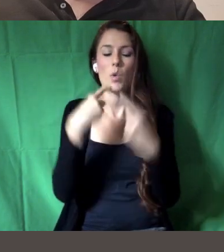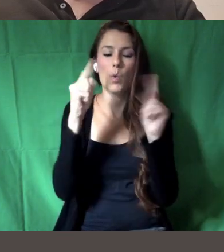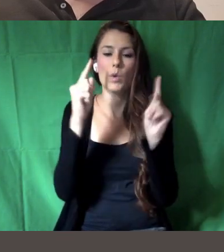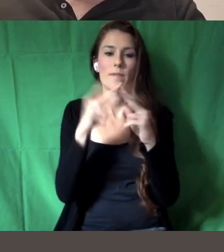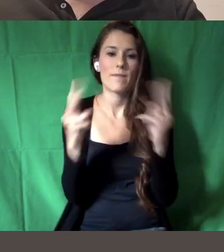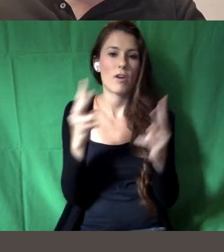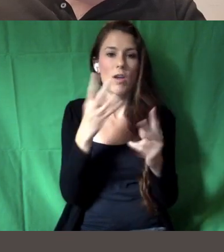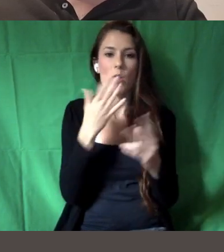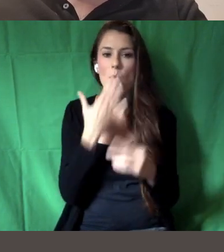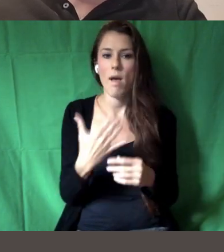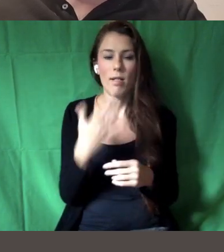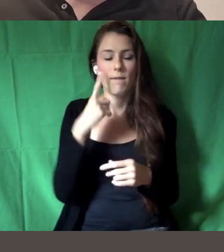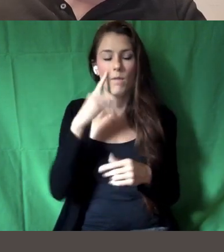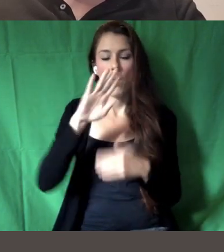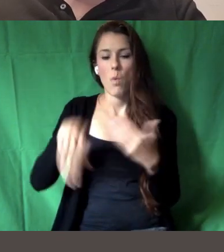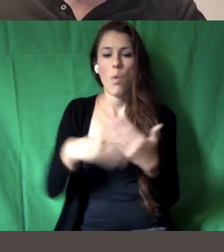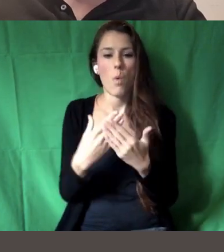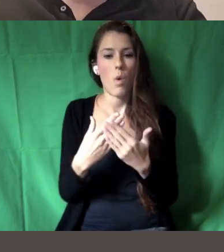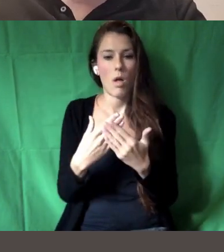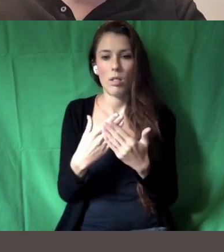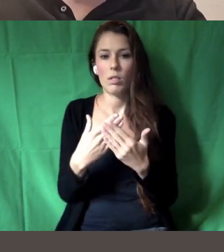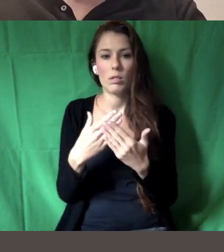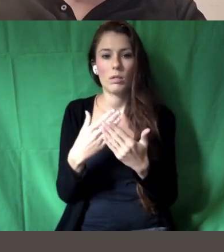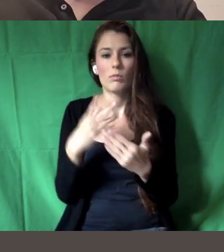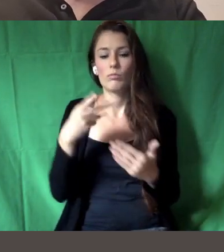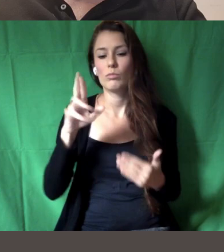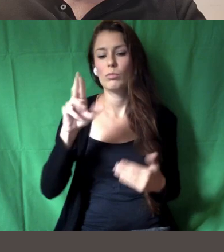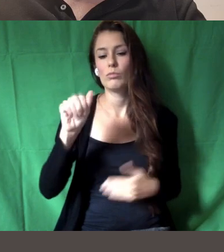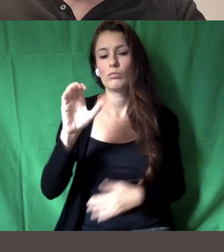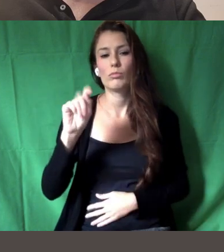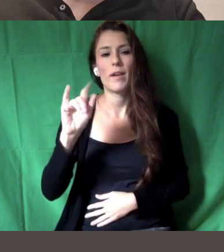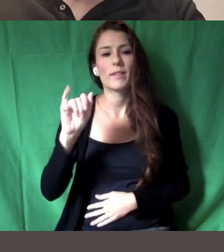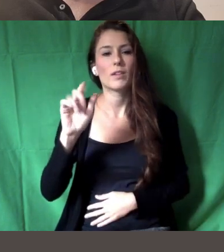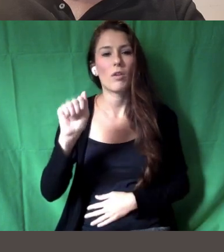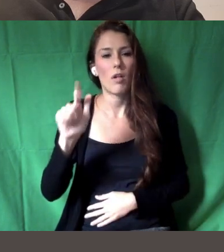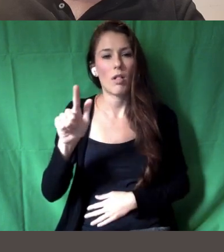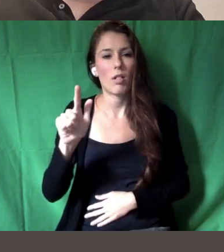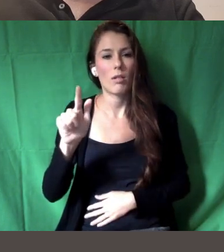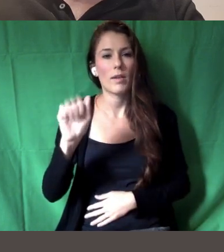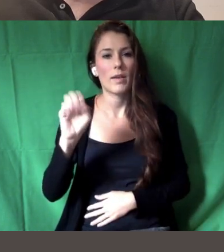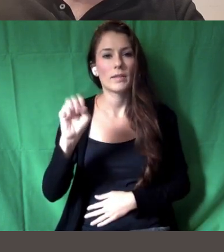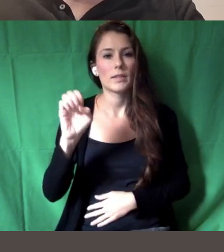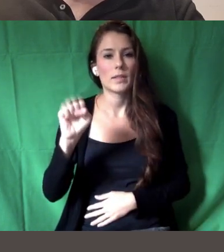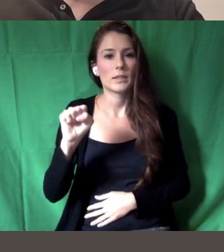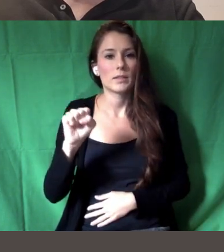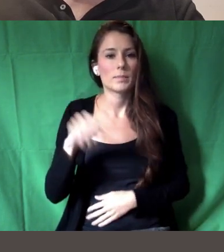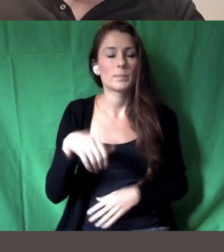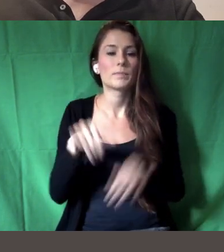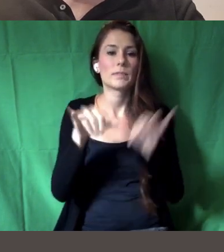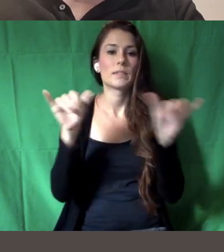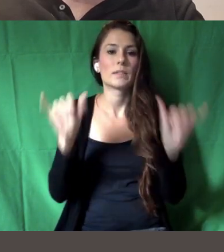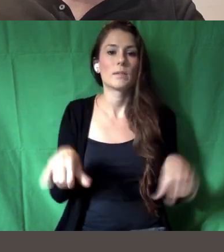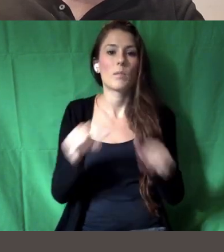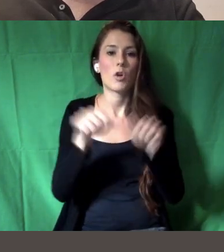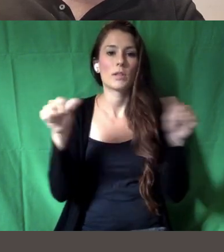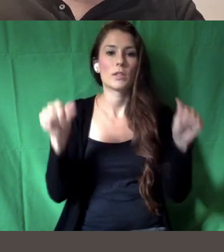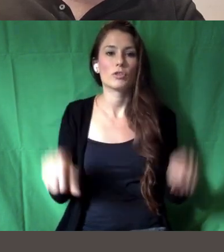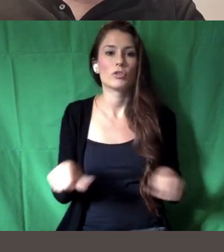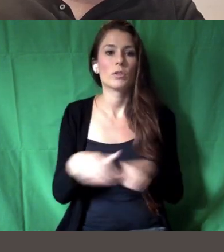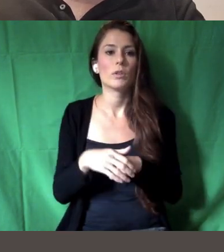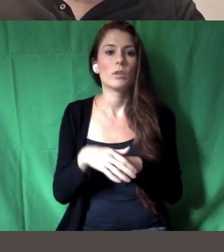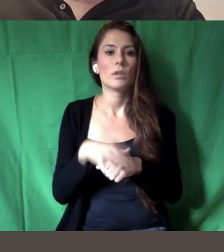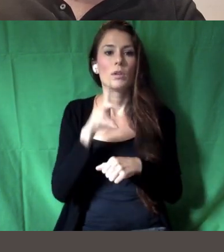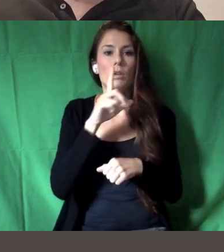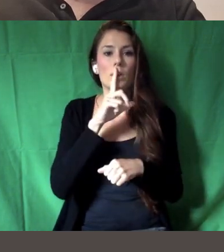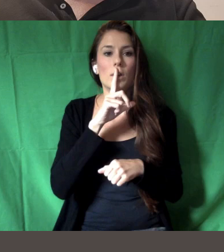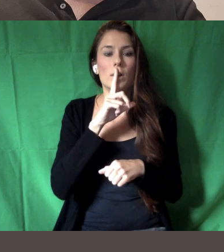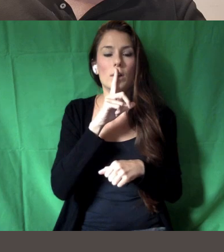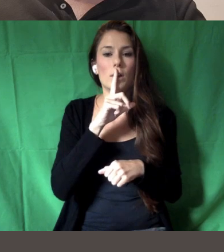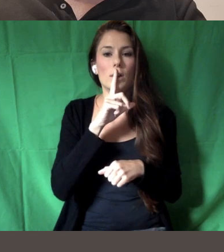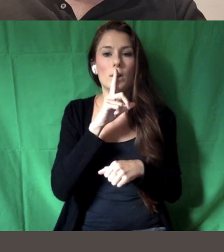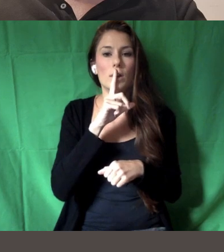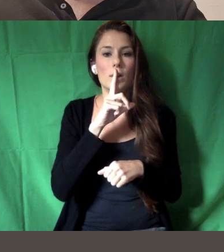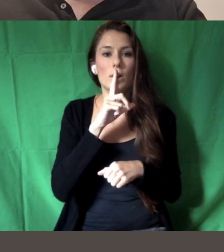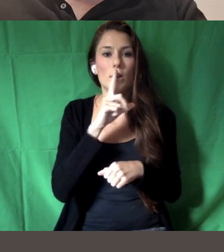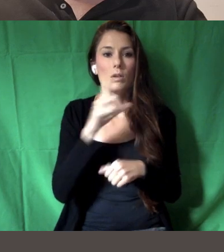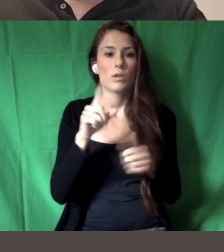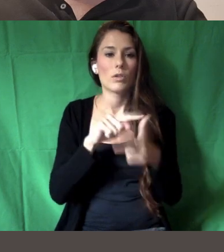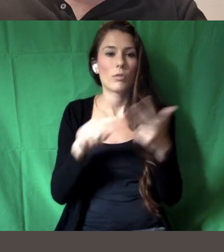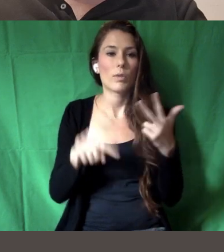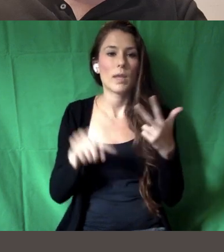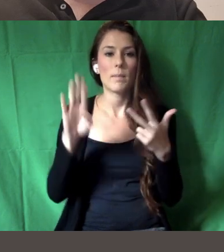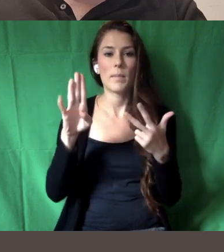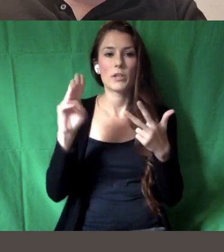works very well in all practical cases. System architecture. Executing three benchmark sets,